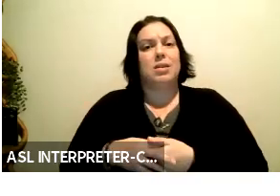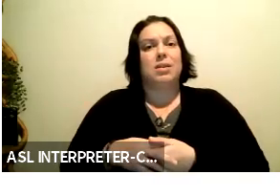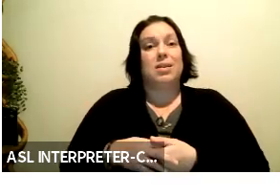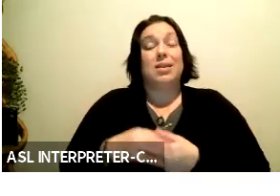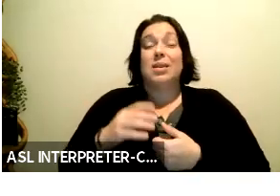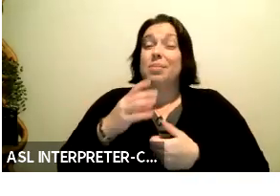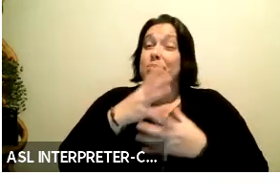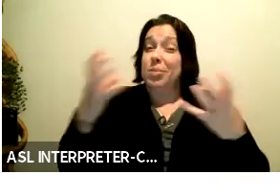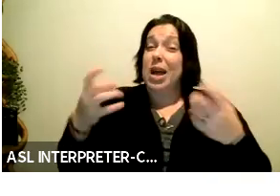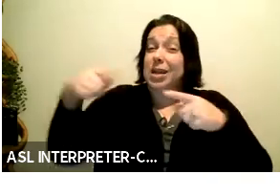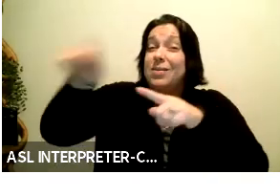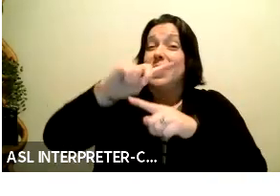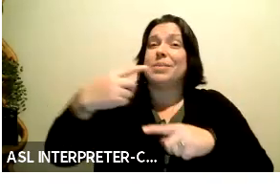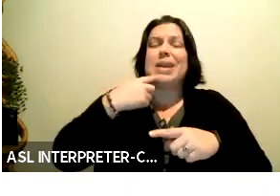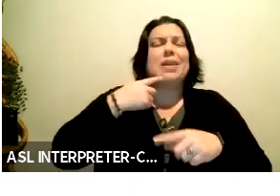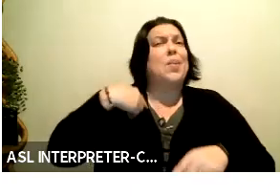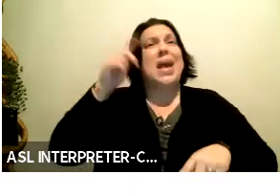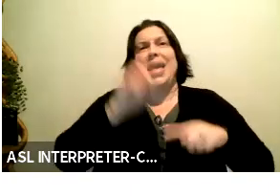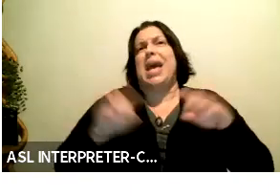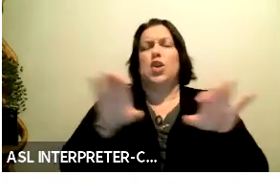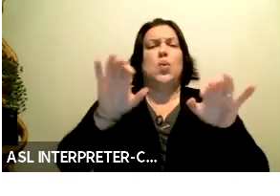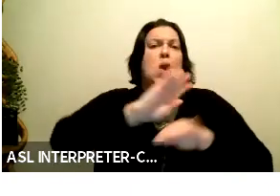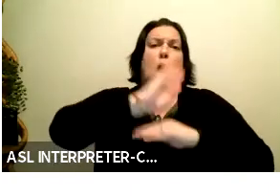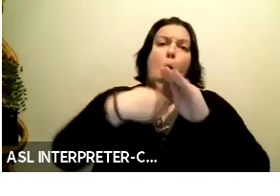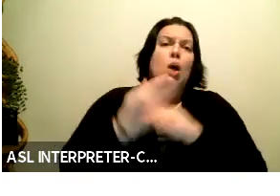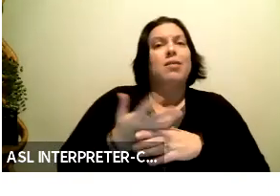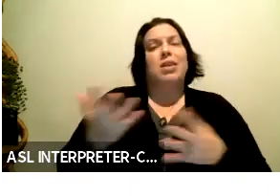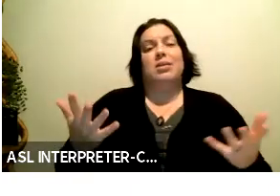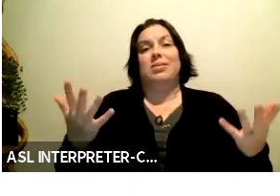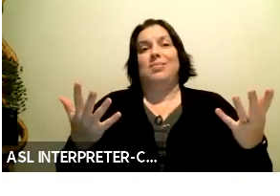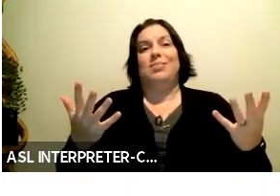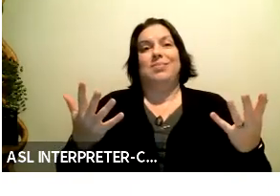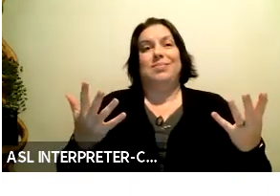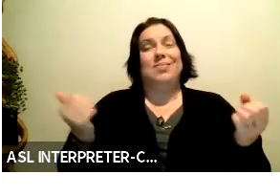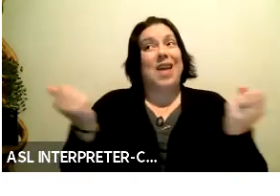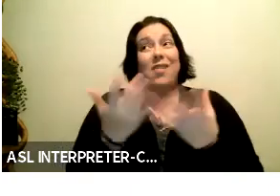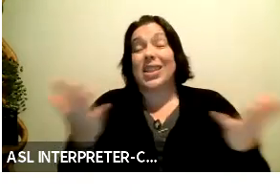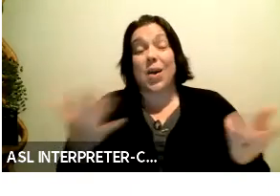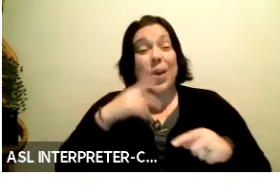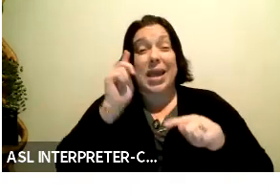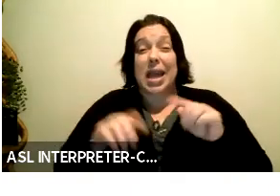everything. And access and functional needs touches everything. Addressing these needs